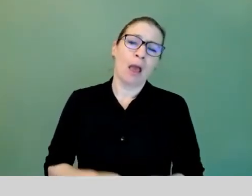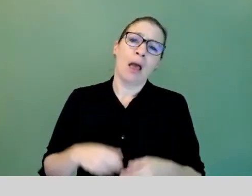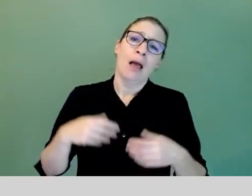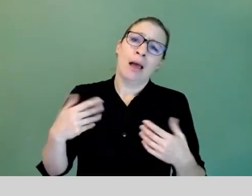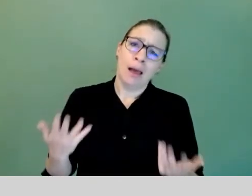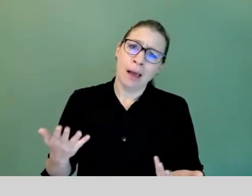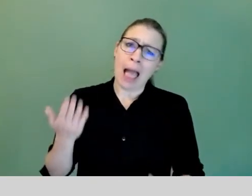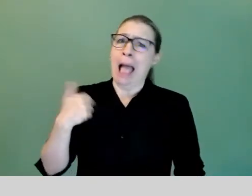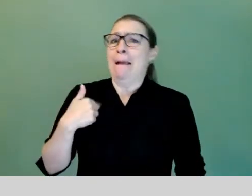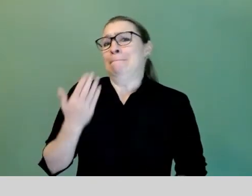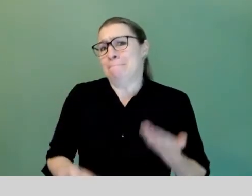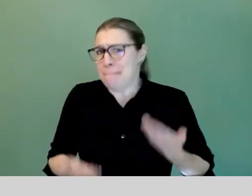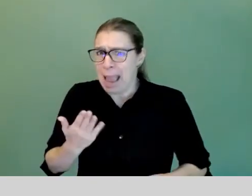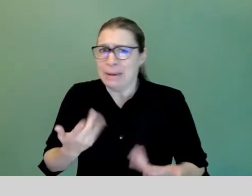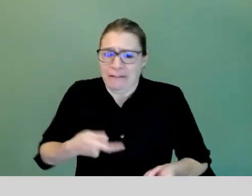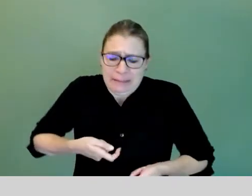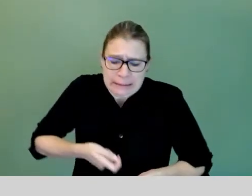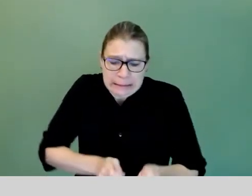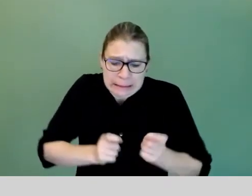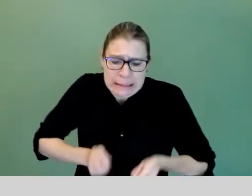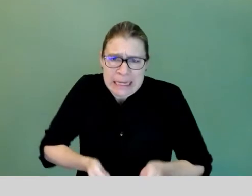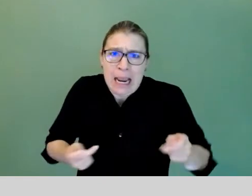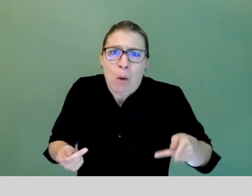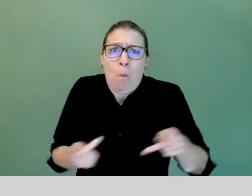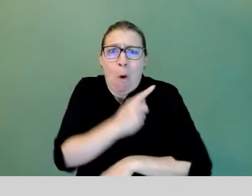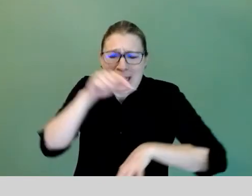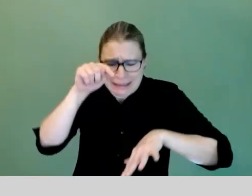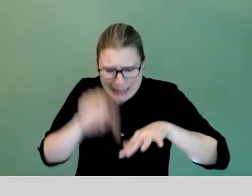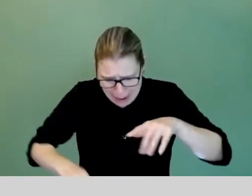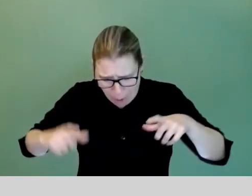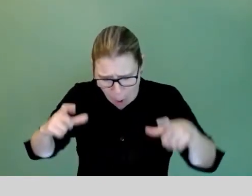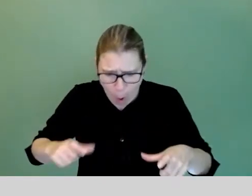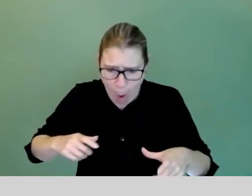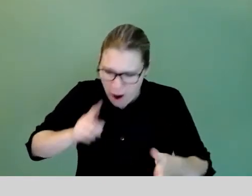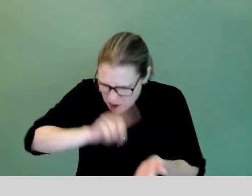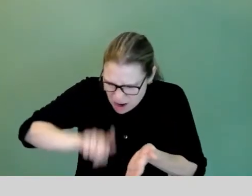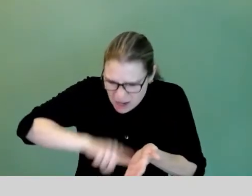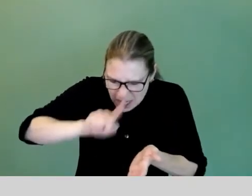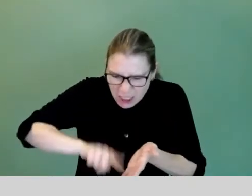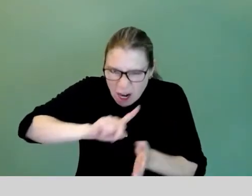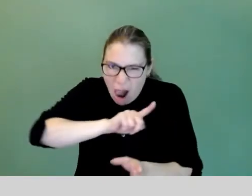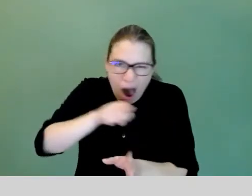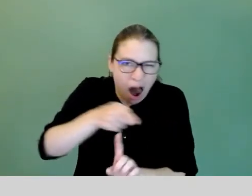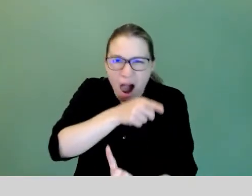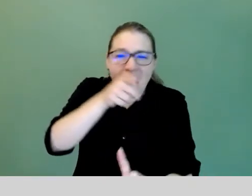While possibly digging myself into an even deeper hole, I discovered that you can investigate